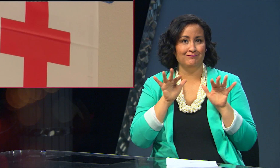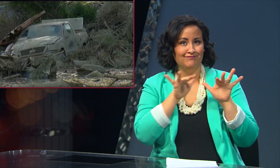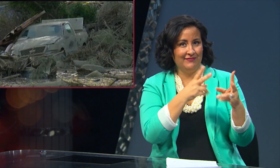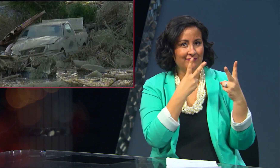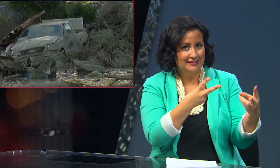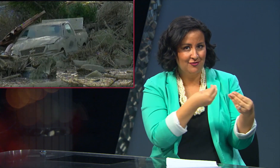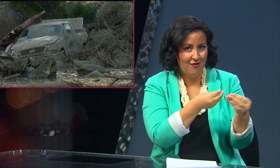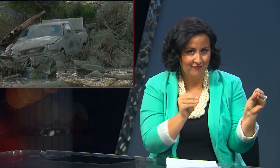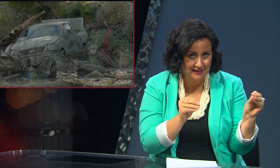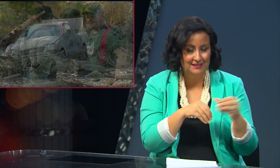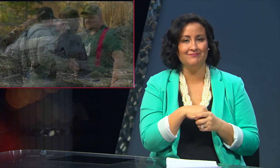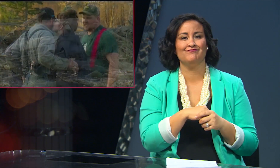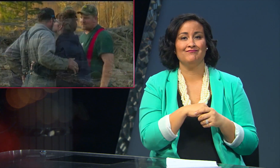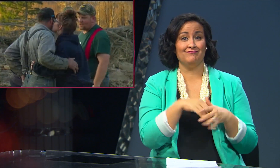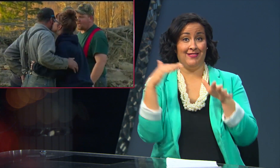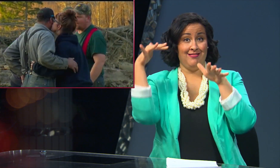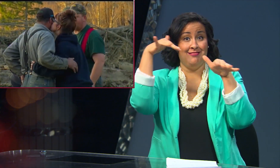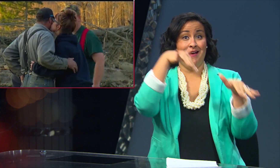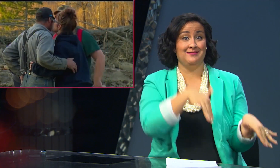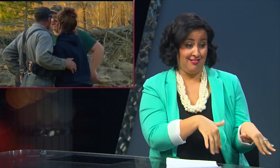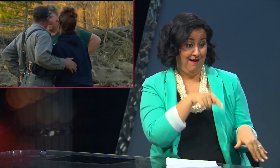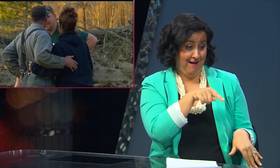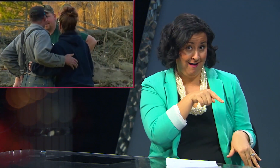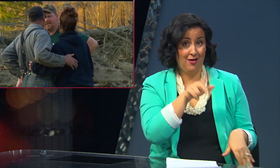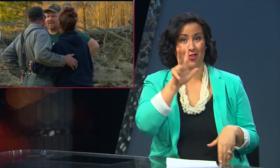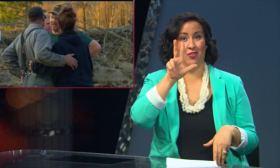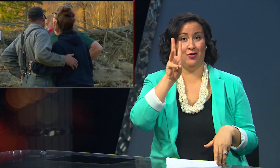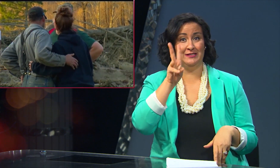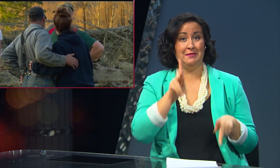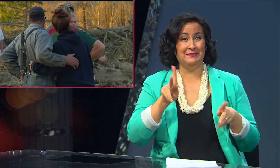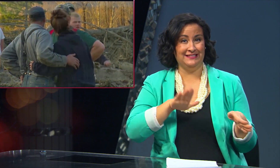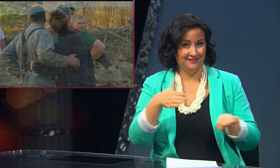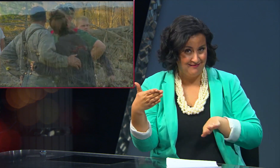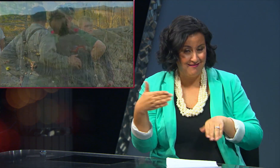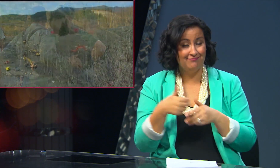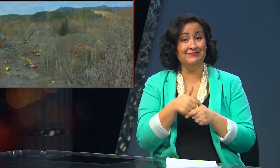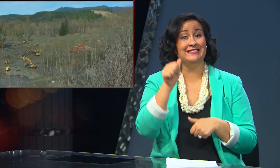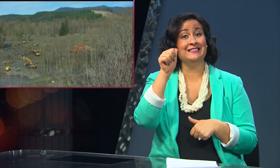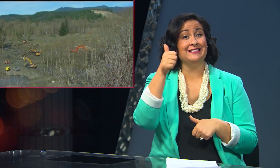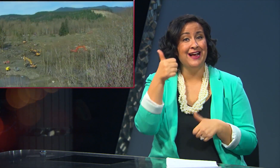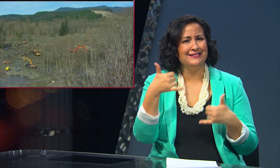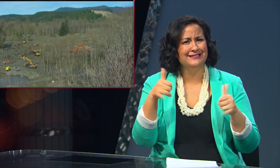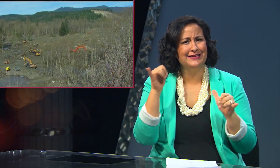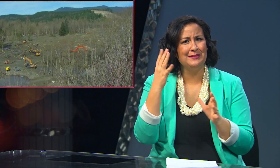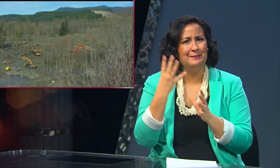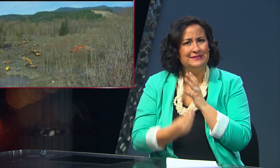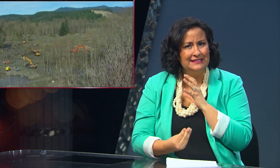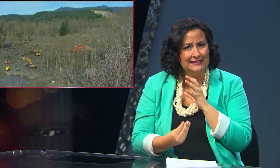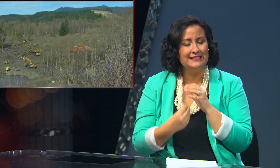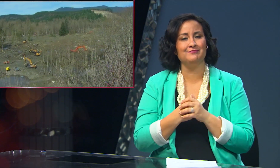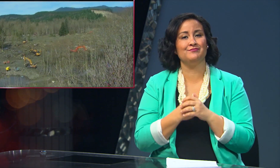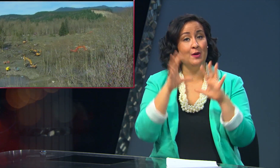AND 150 PEOPLE HAVE VISITED THEIR OFFICES. 36 PEOPLE WERE KILLED AND TEN ARE STILL MISSING.